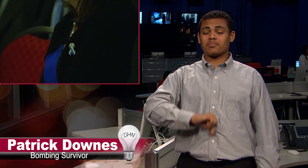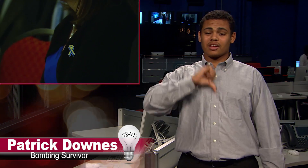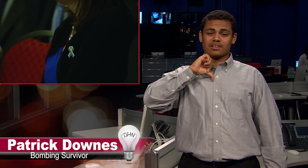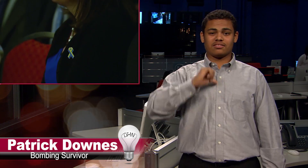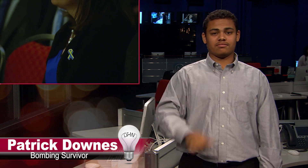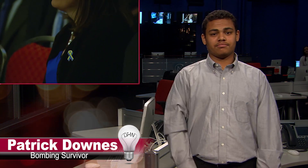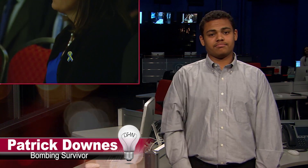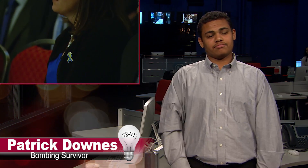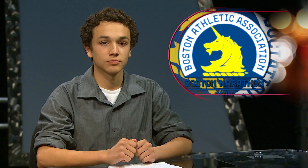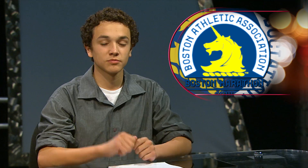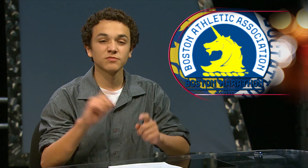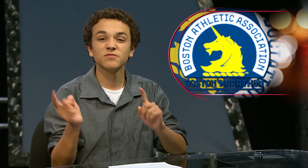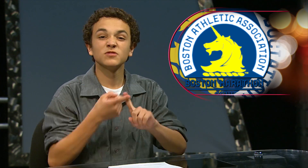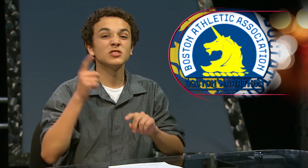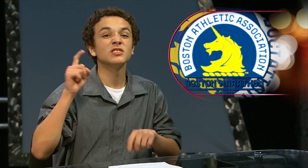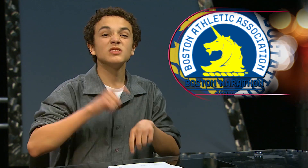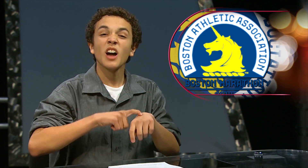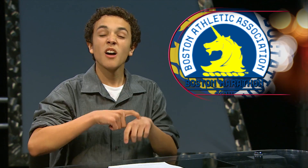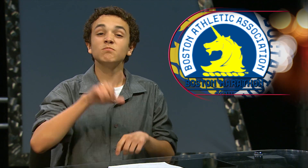PRIDE.